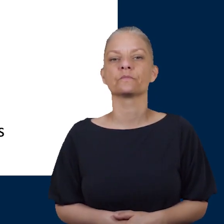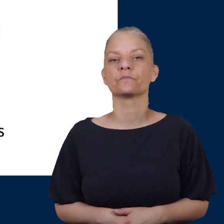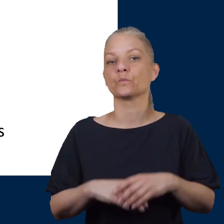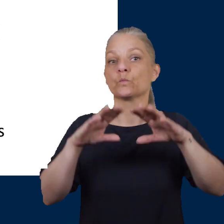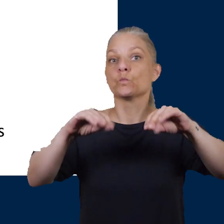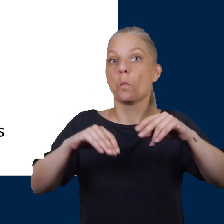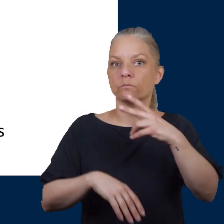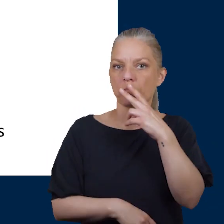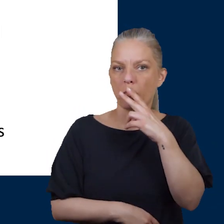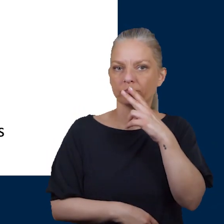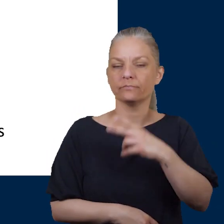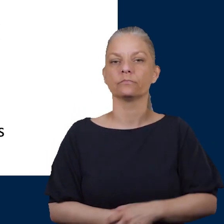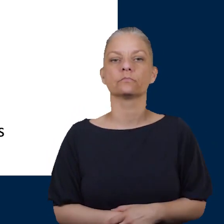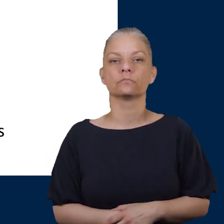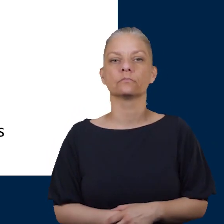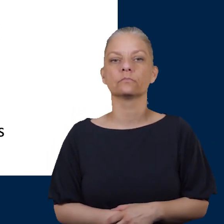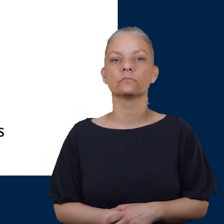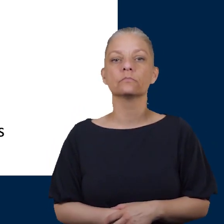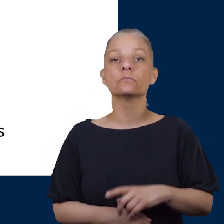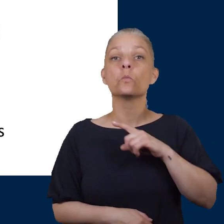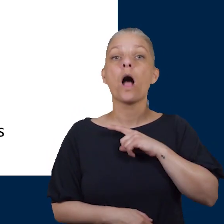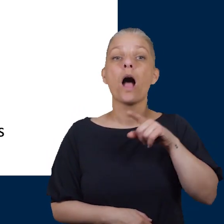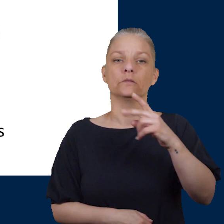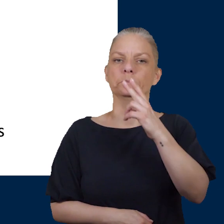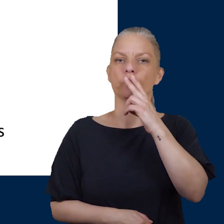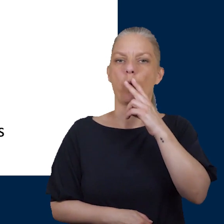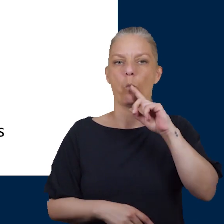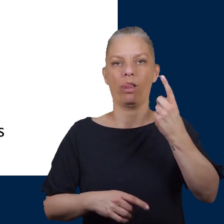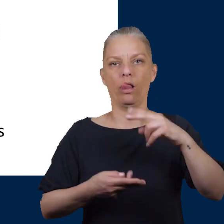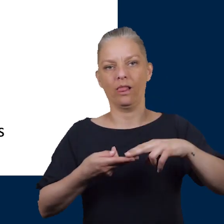stop smoking if you smoke because smoking will raise cholesterol and blood pressure levels.